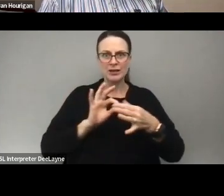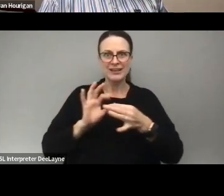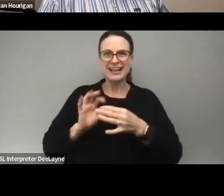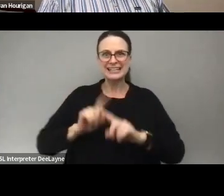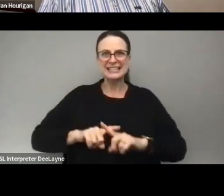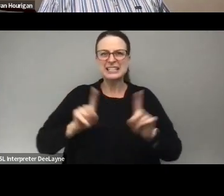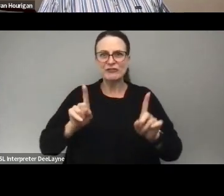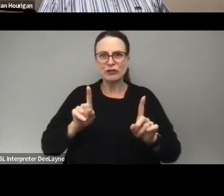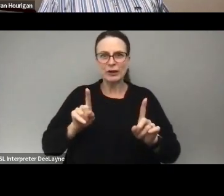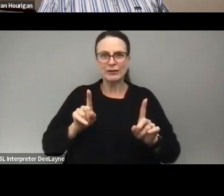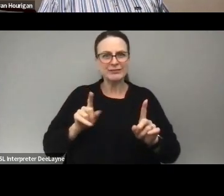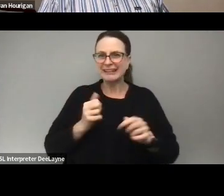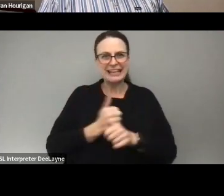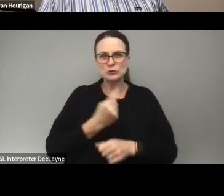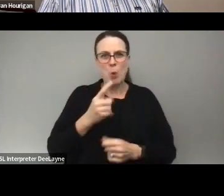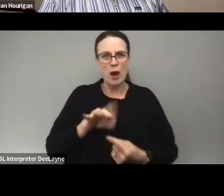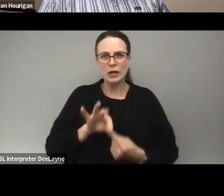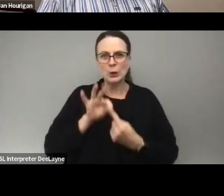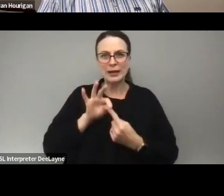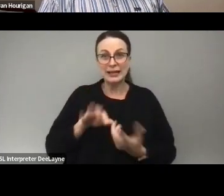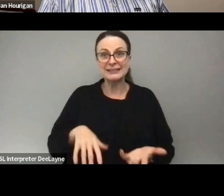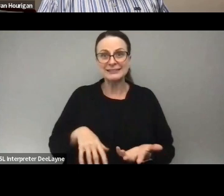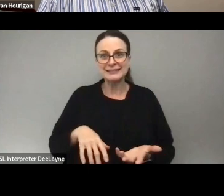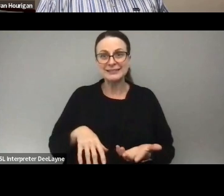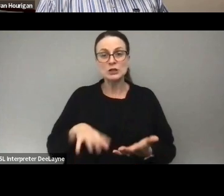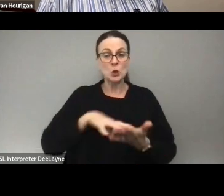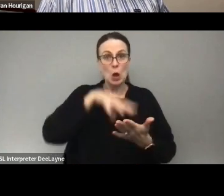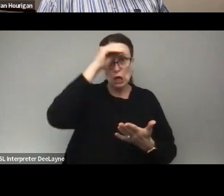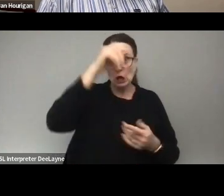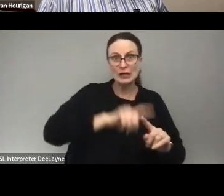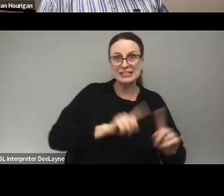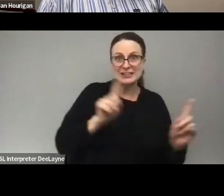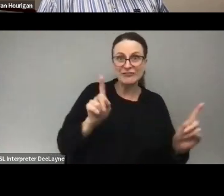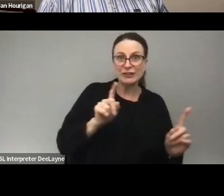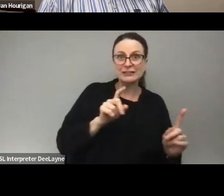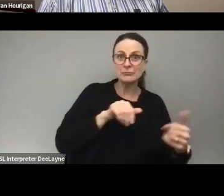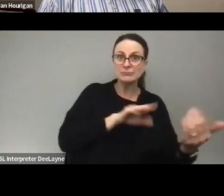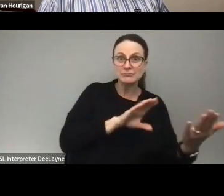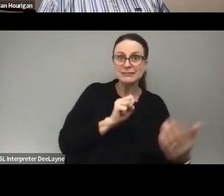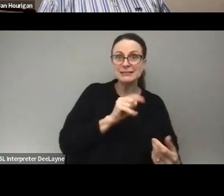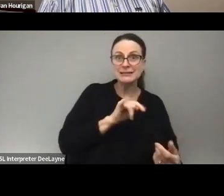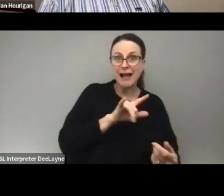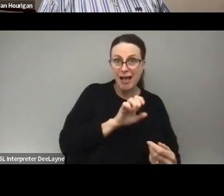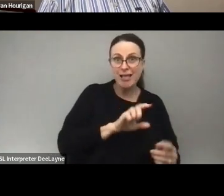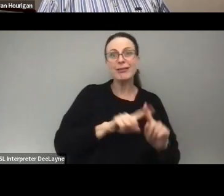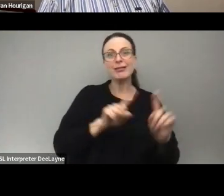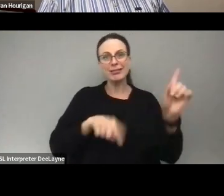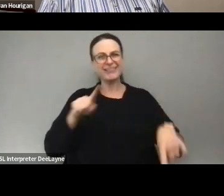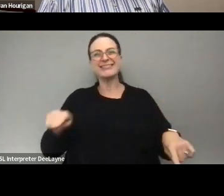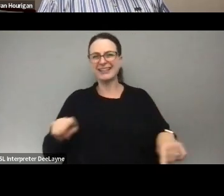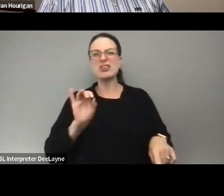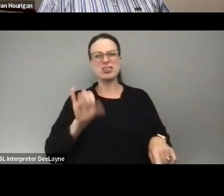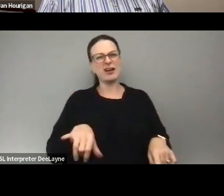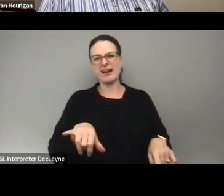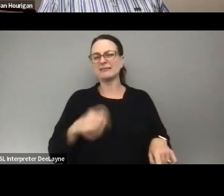who are learning in different ways. And the idea is to understand these networks